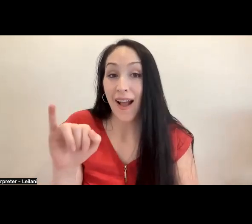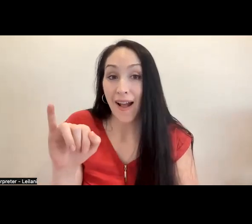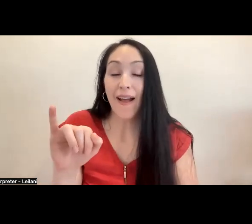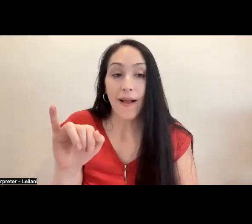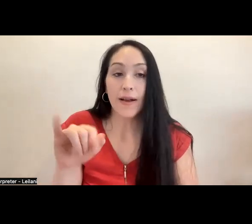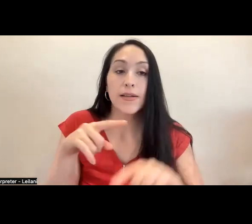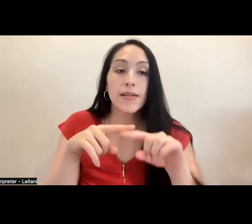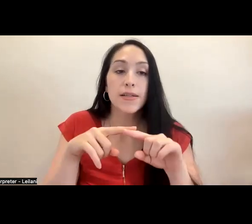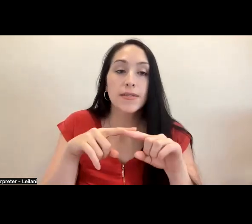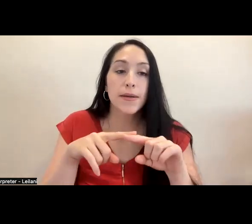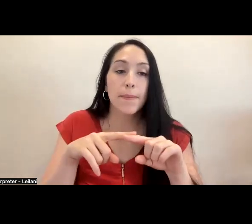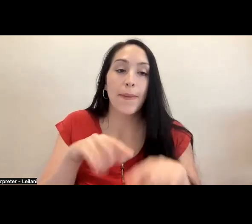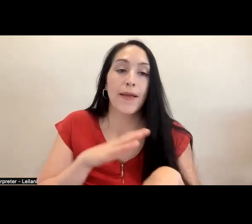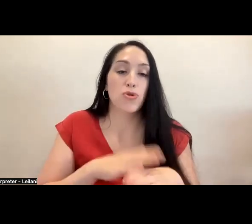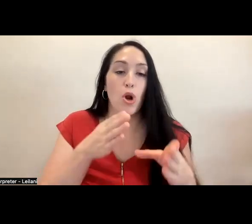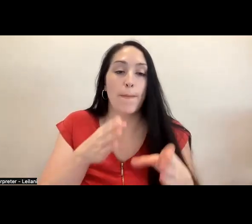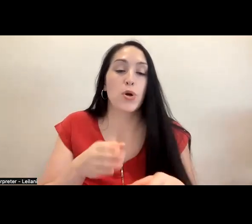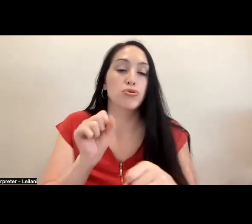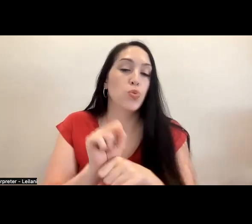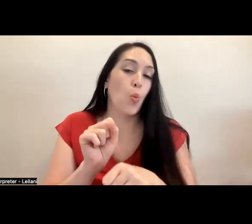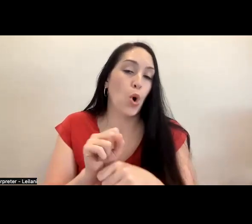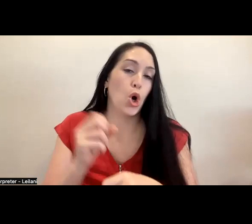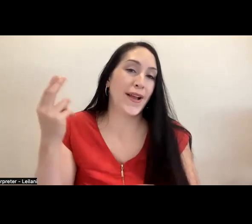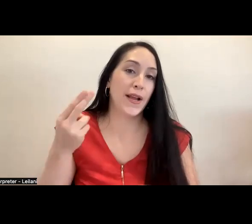11:49:30 It's an earn benefit and they don't care what you have in enable account.